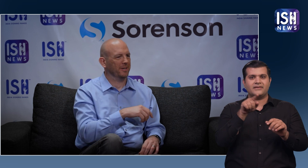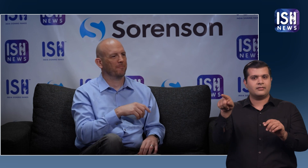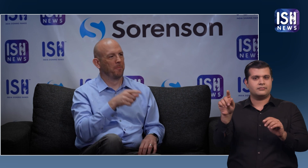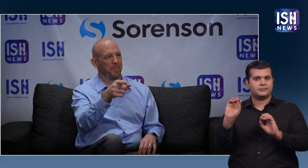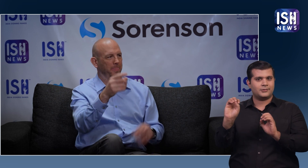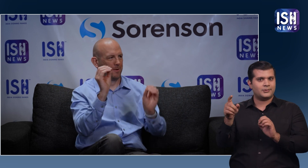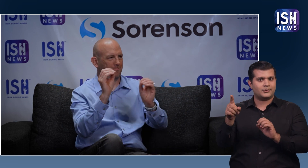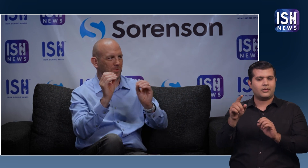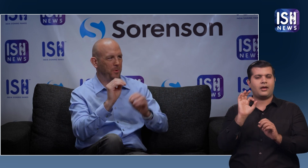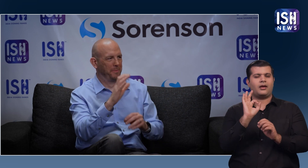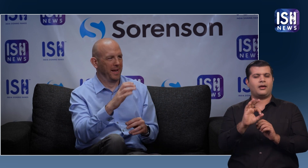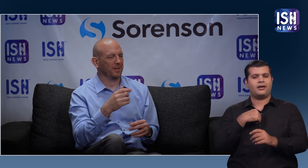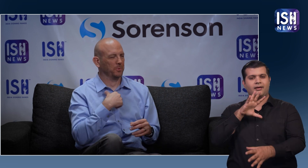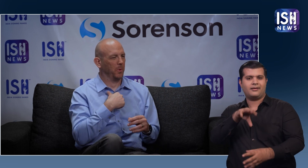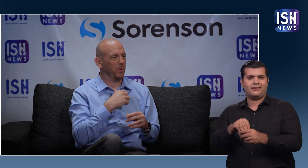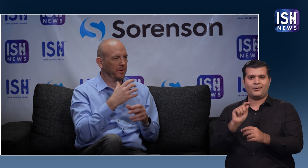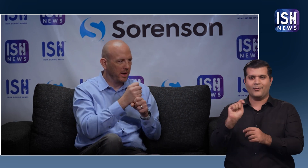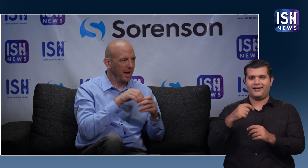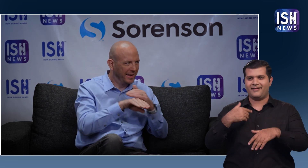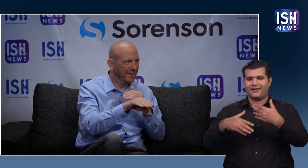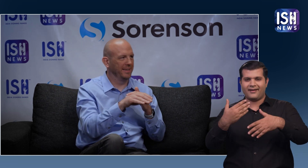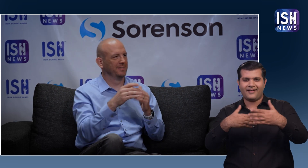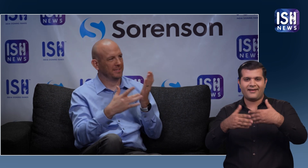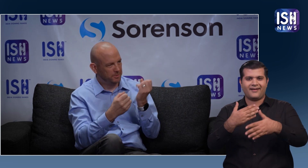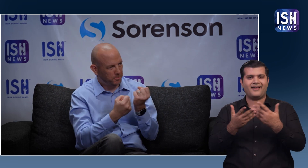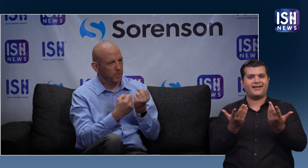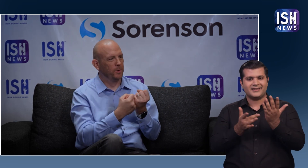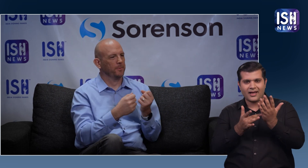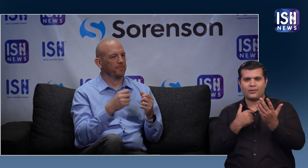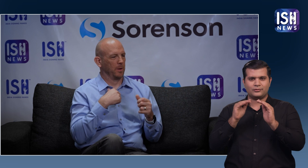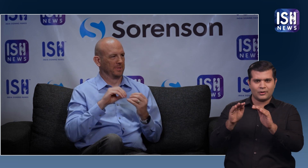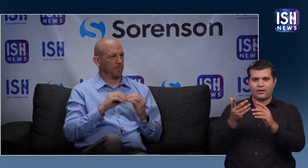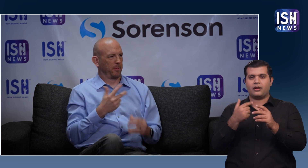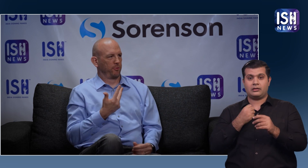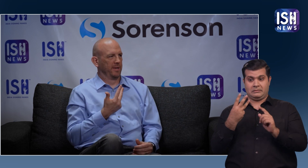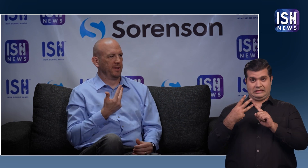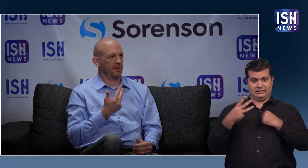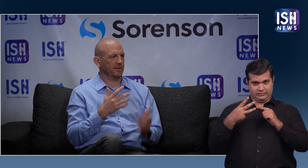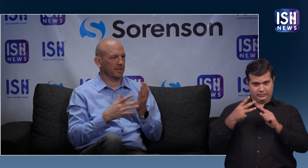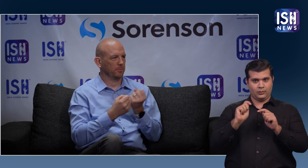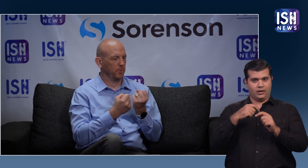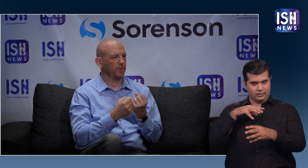They did not have this. So I worked in tech support. I was the 3rd staff.